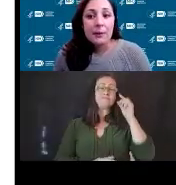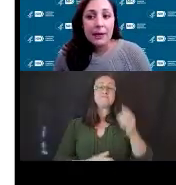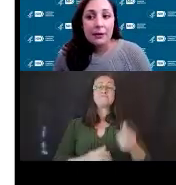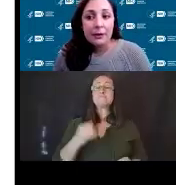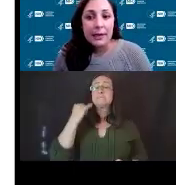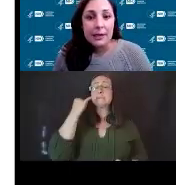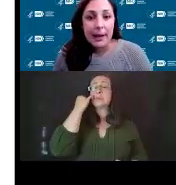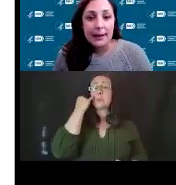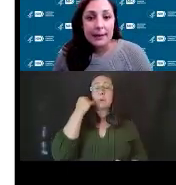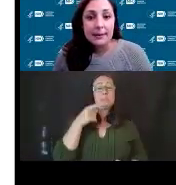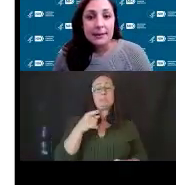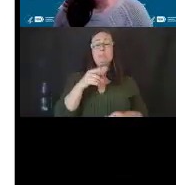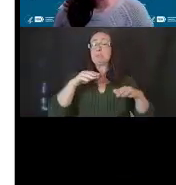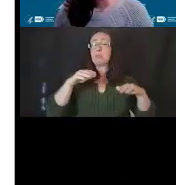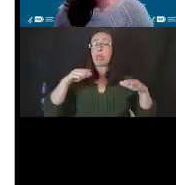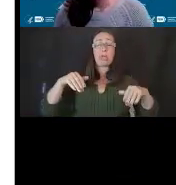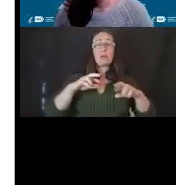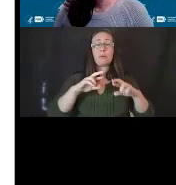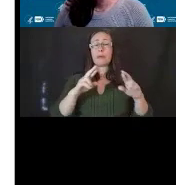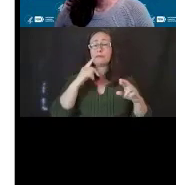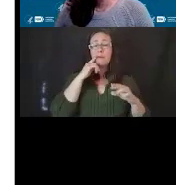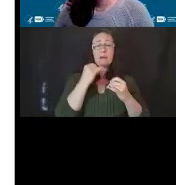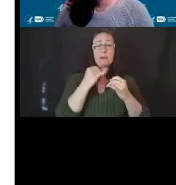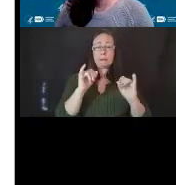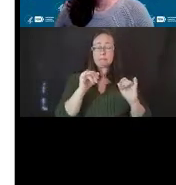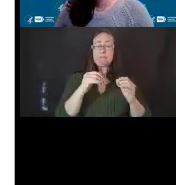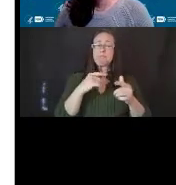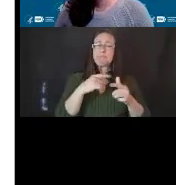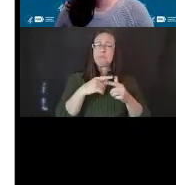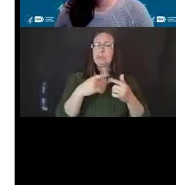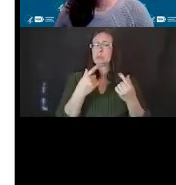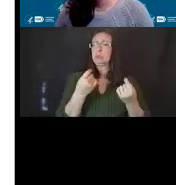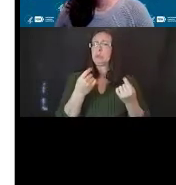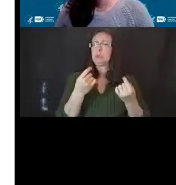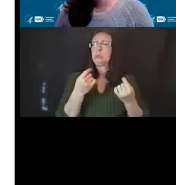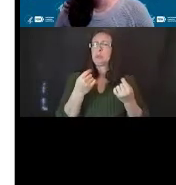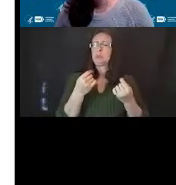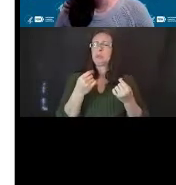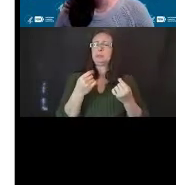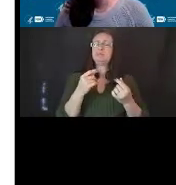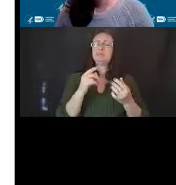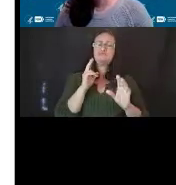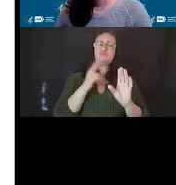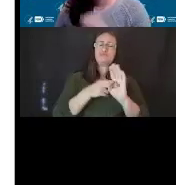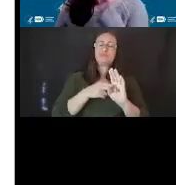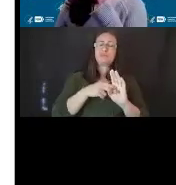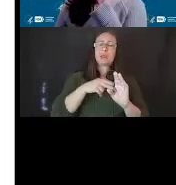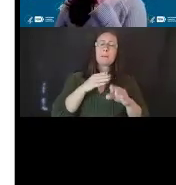How are you going to present that data to the NIH if you decide that this could be really great data